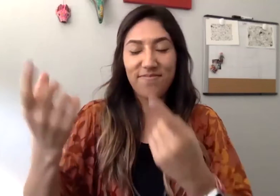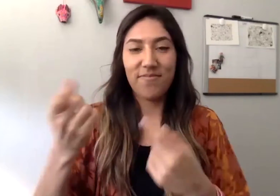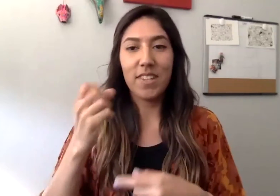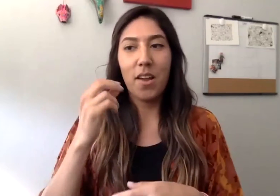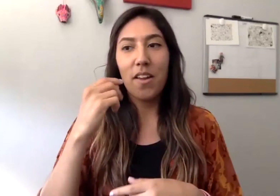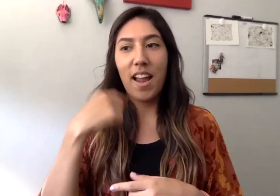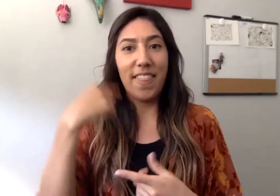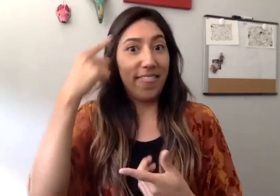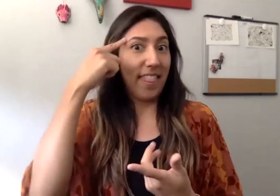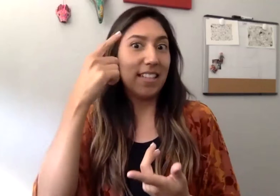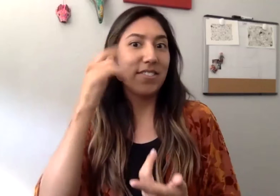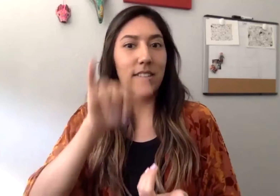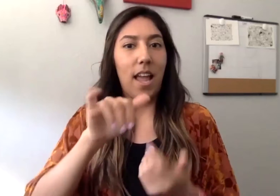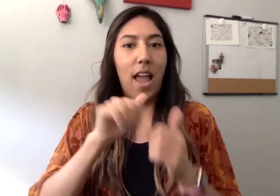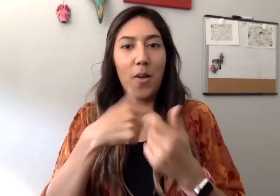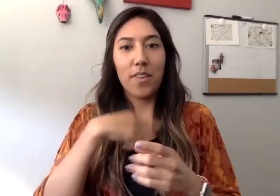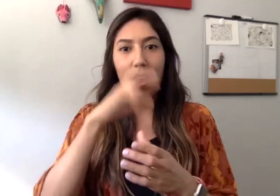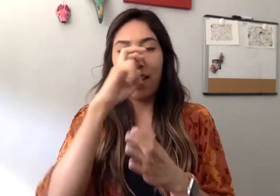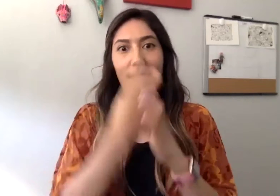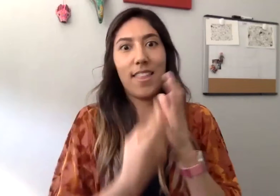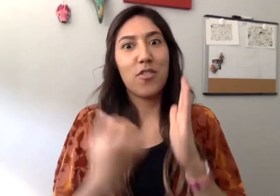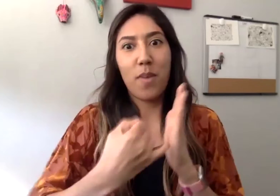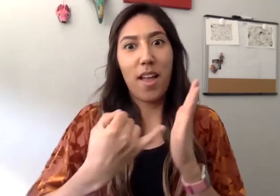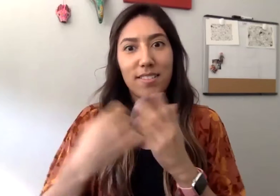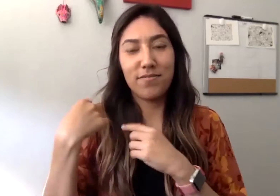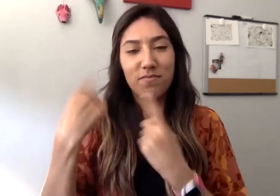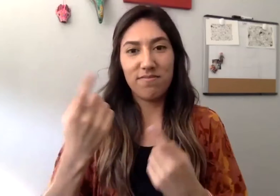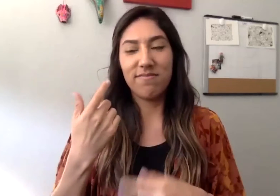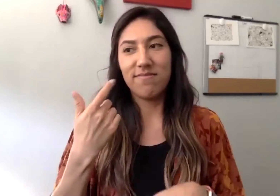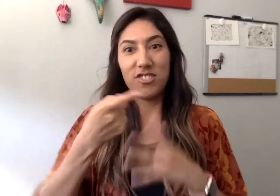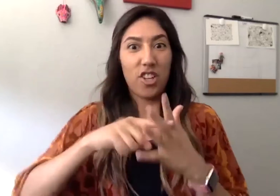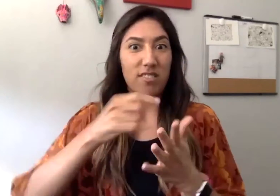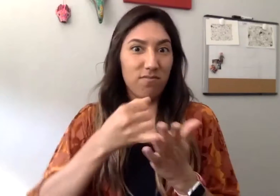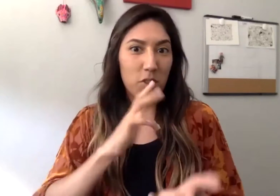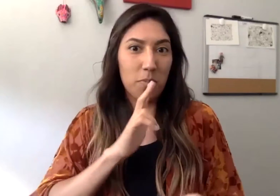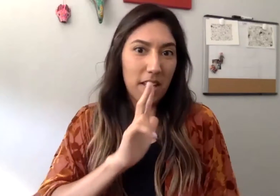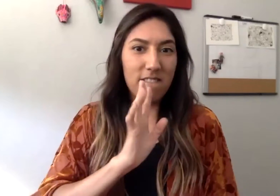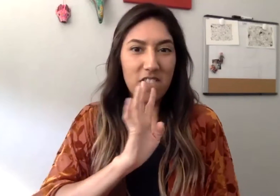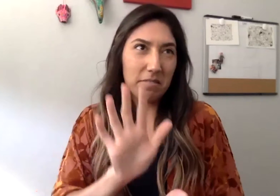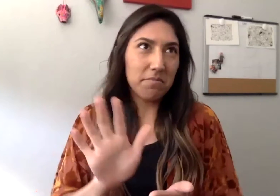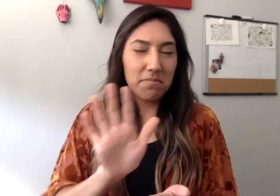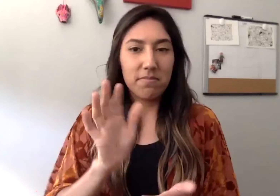appointment and the same went for going to school and riding the school bus.